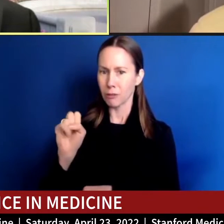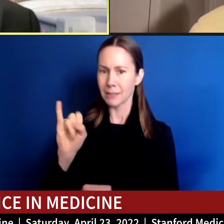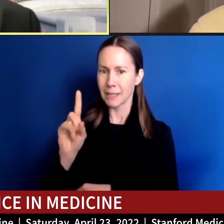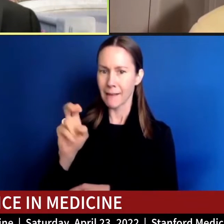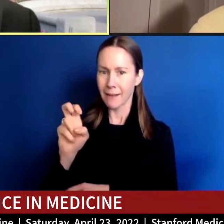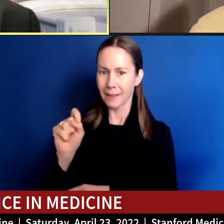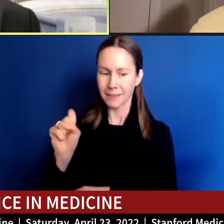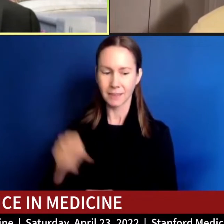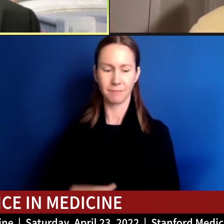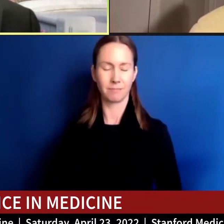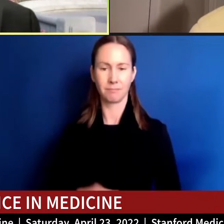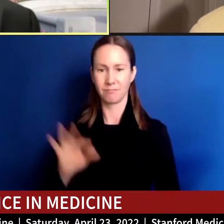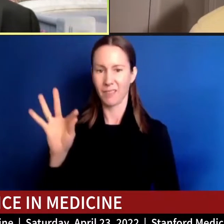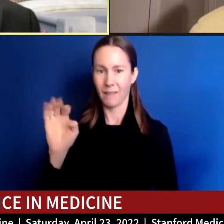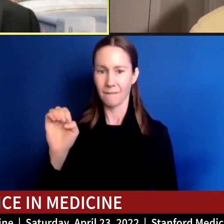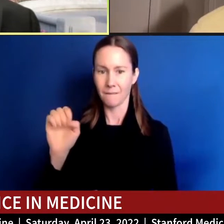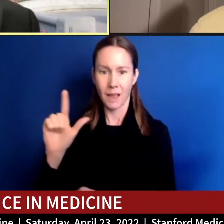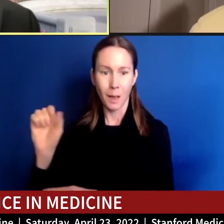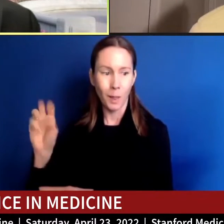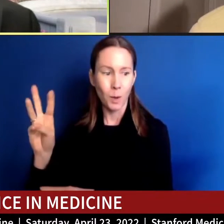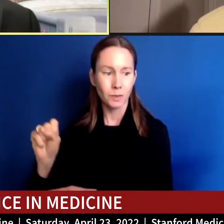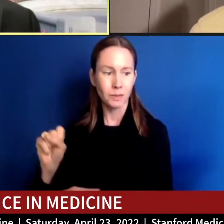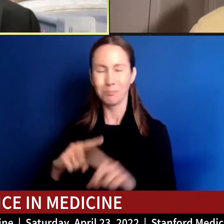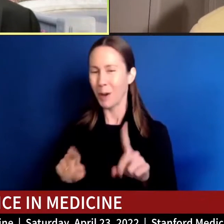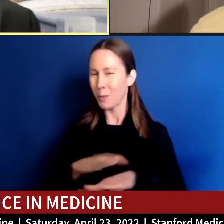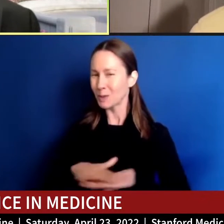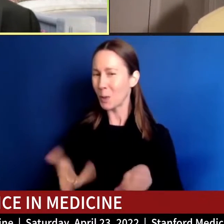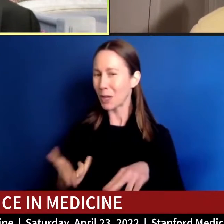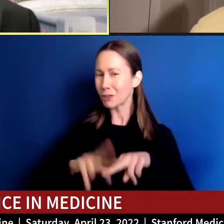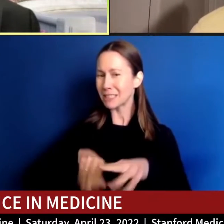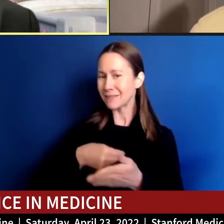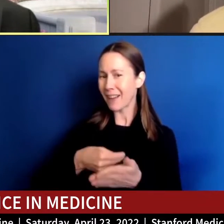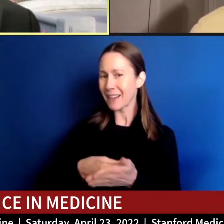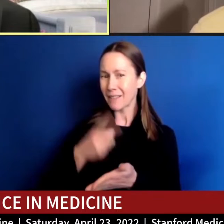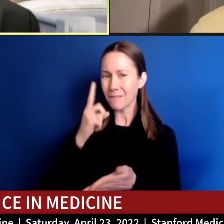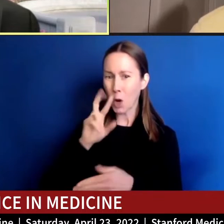we don't increase the funding for residents and fellows because that will cost the system money.